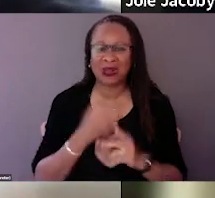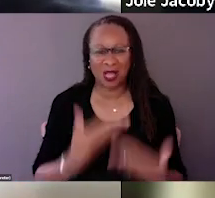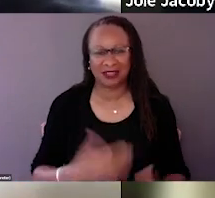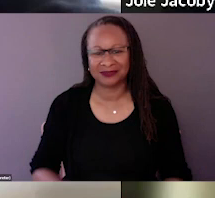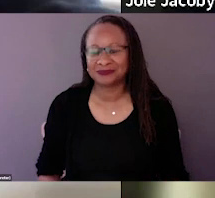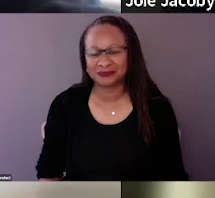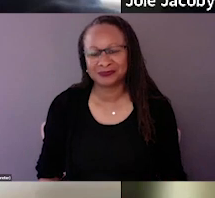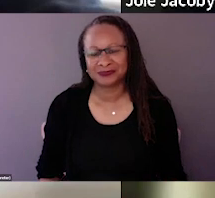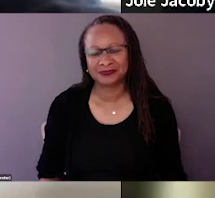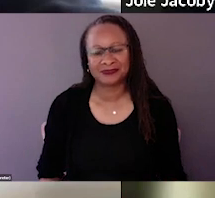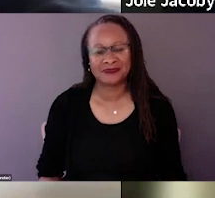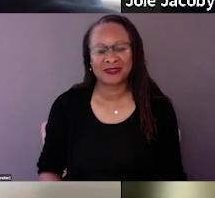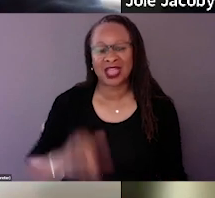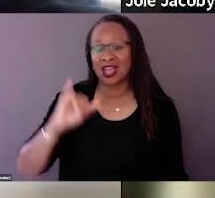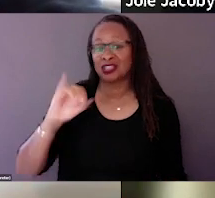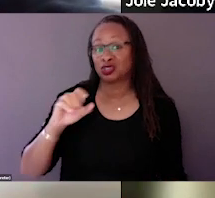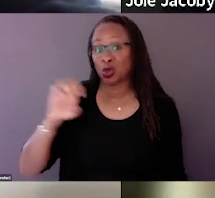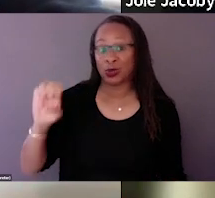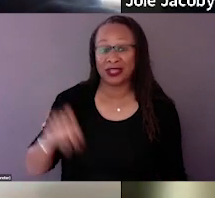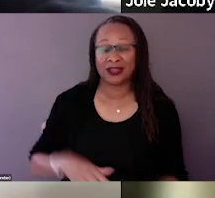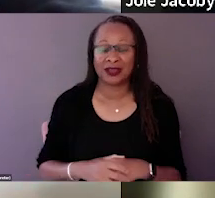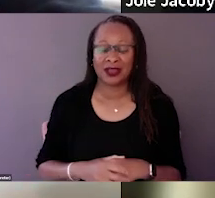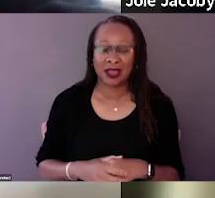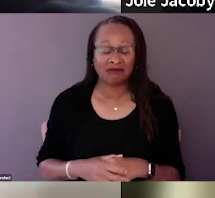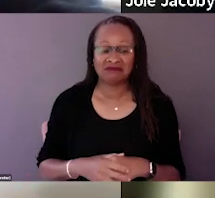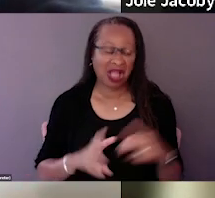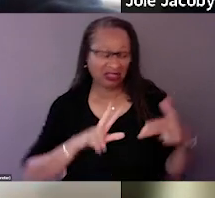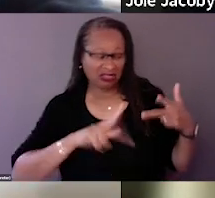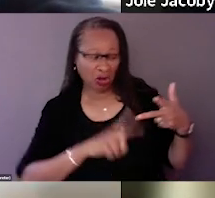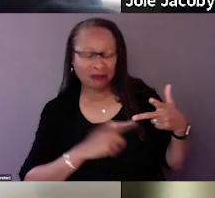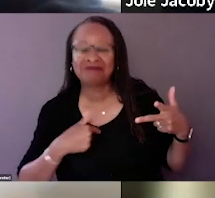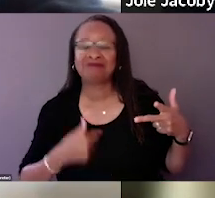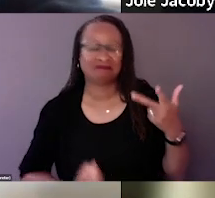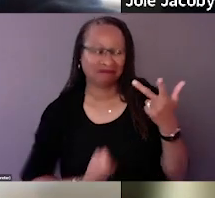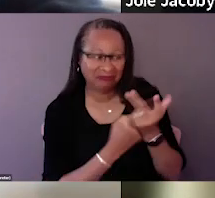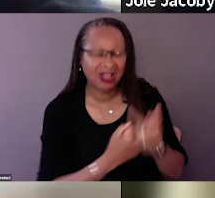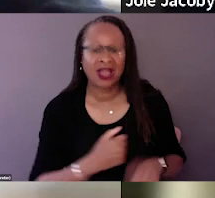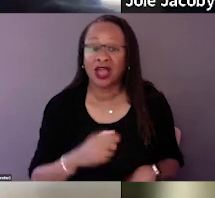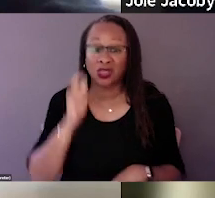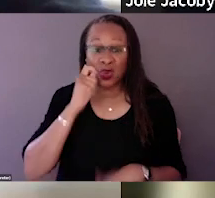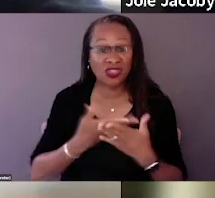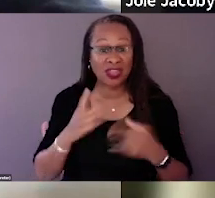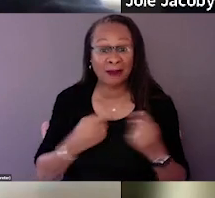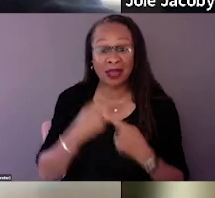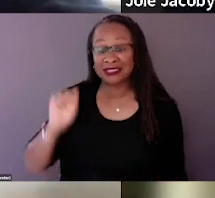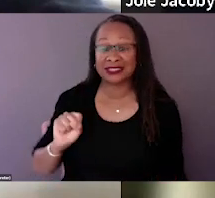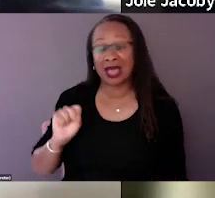Yeah, I third all that they just said. I thought what was so cool about being at South by was, it's the place where Twitter launched.